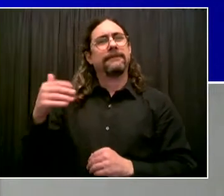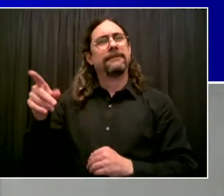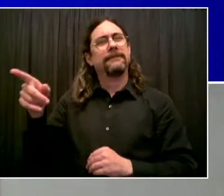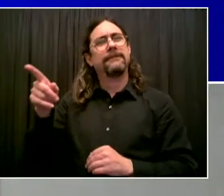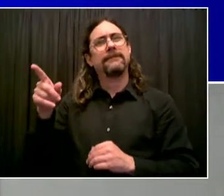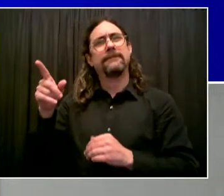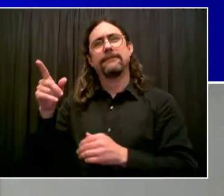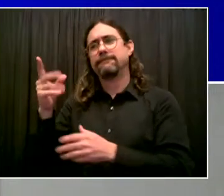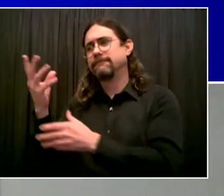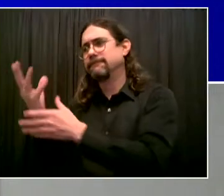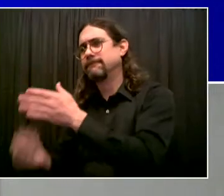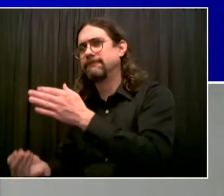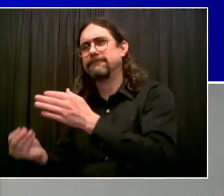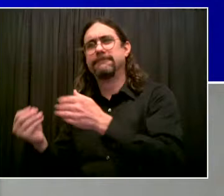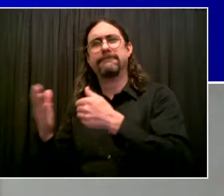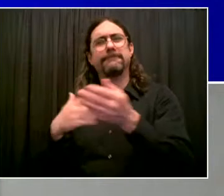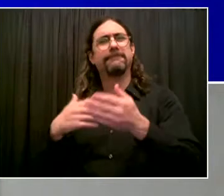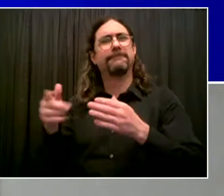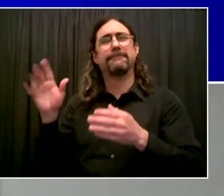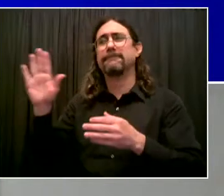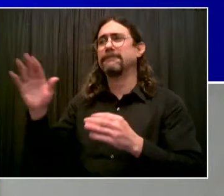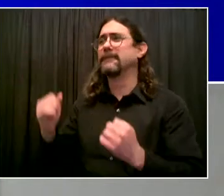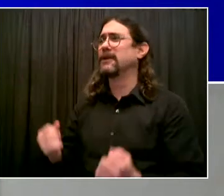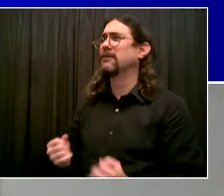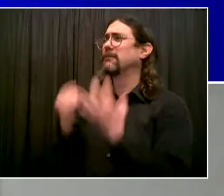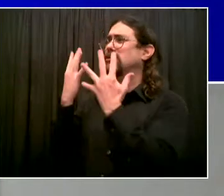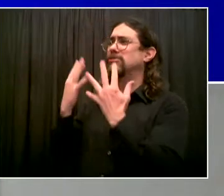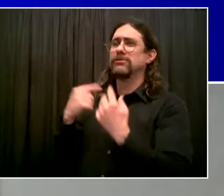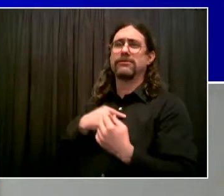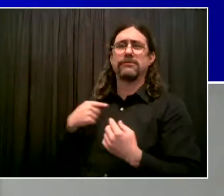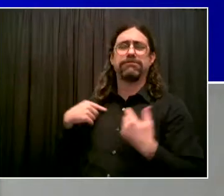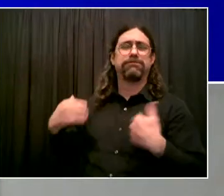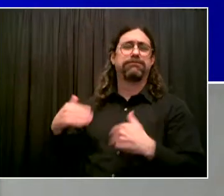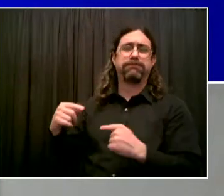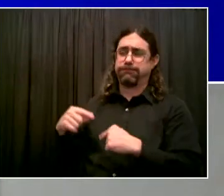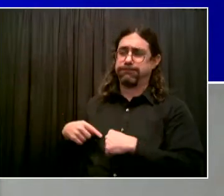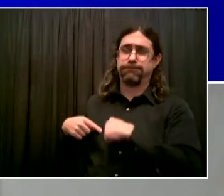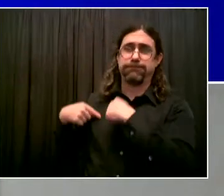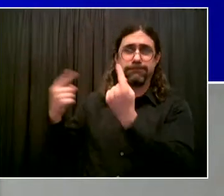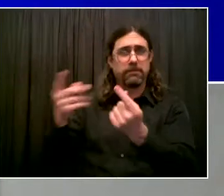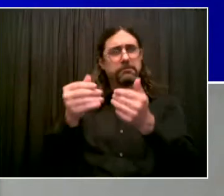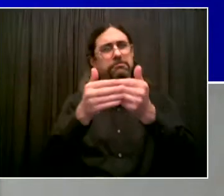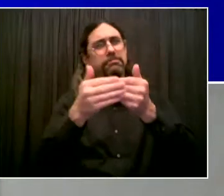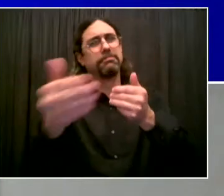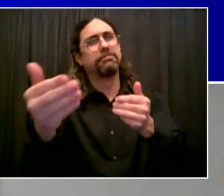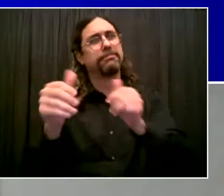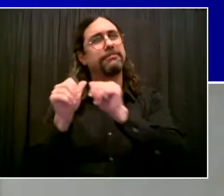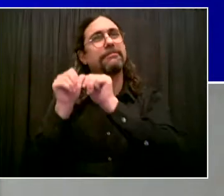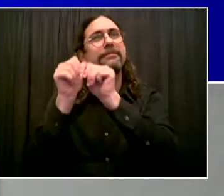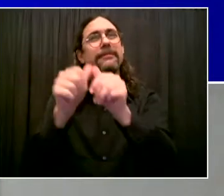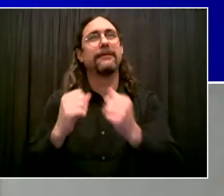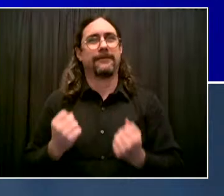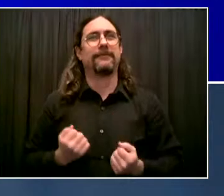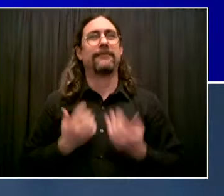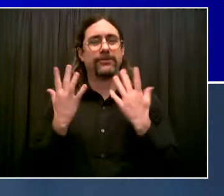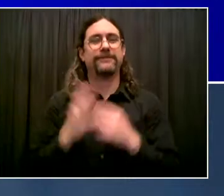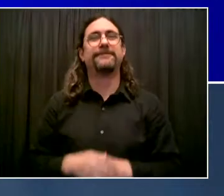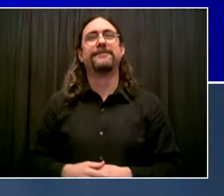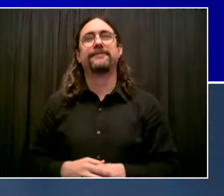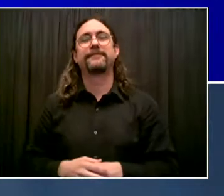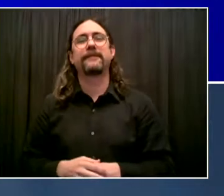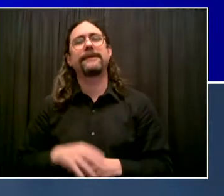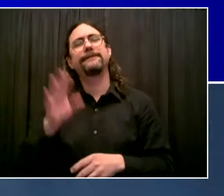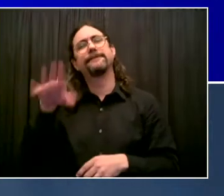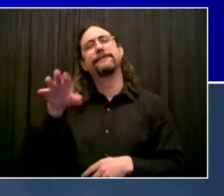INSPIRE US.